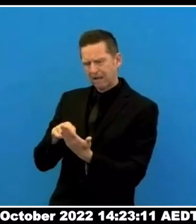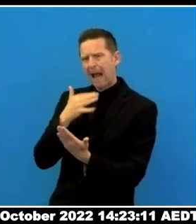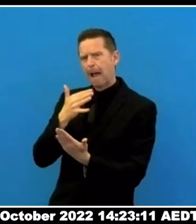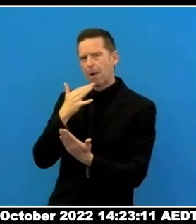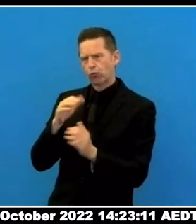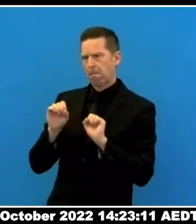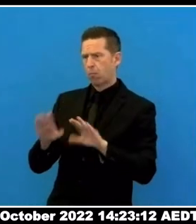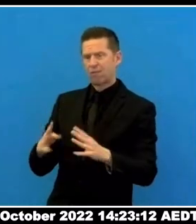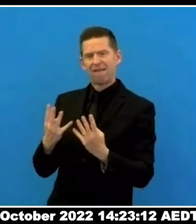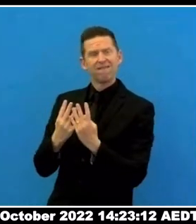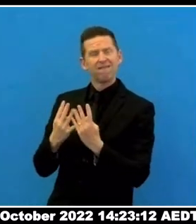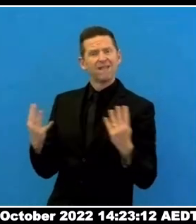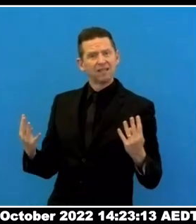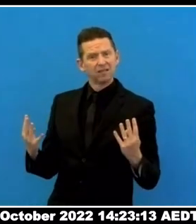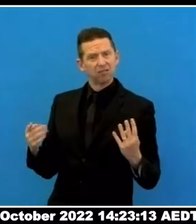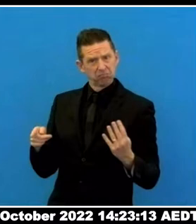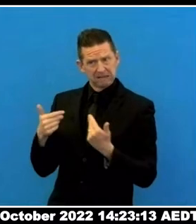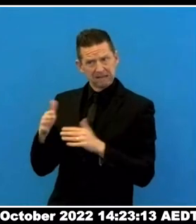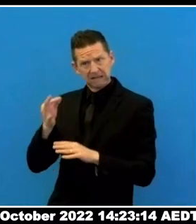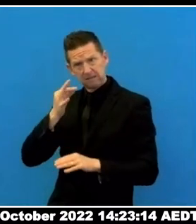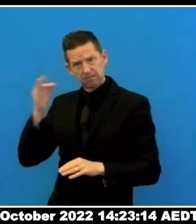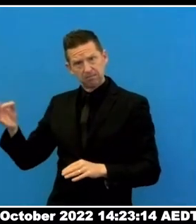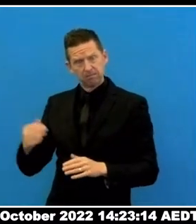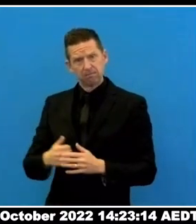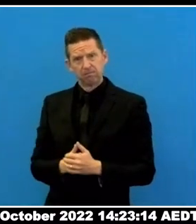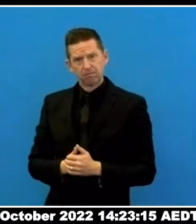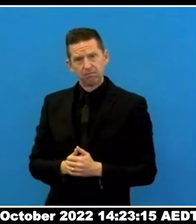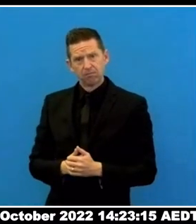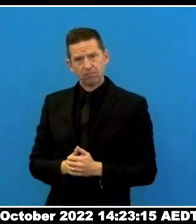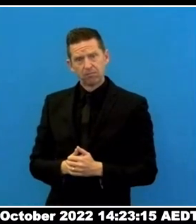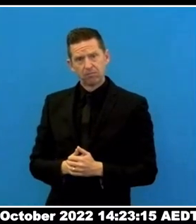of how much a fence would cost to put in the front yard?